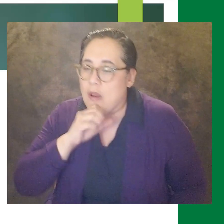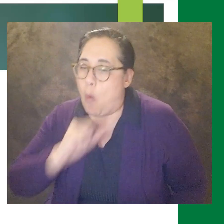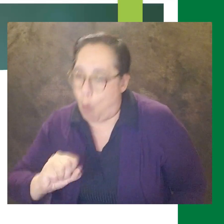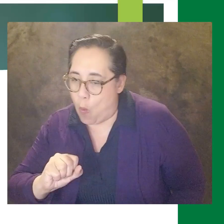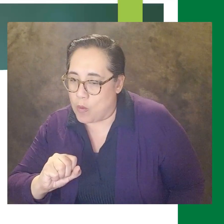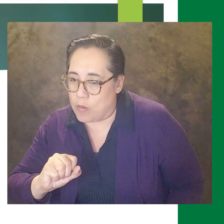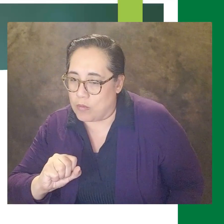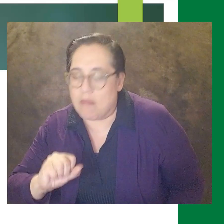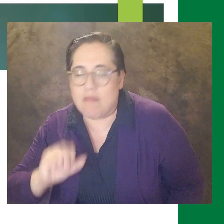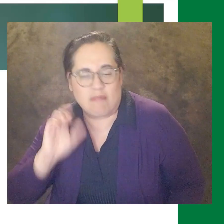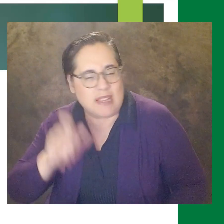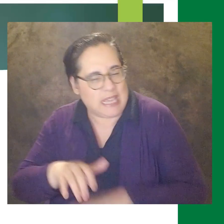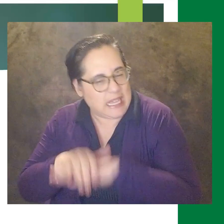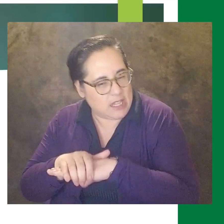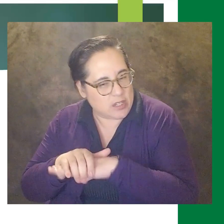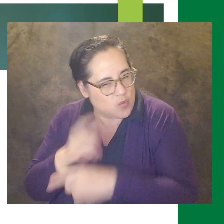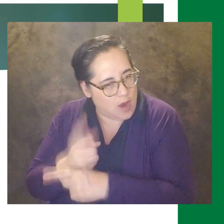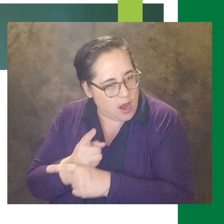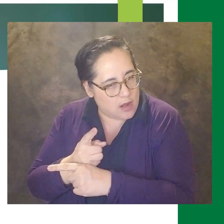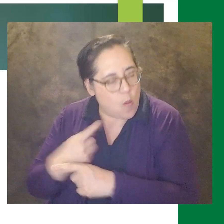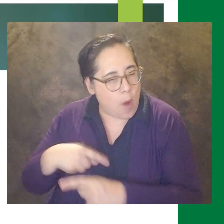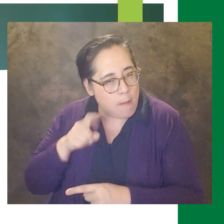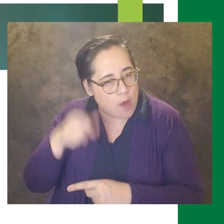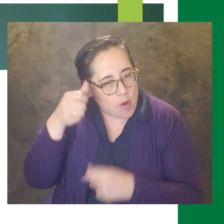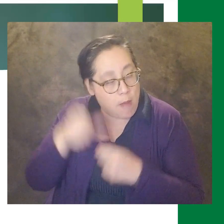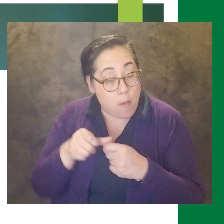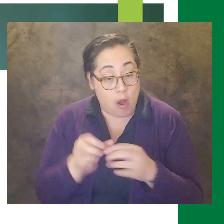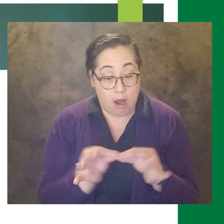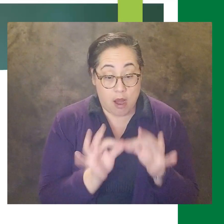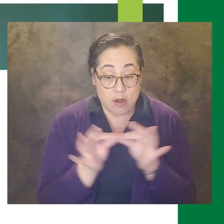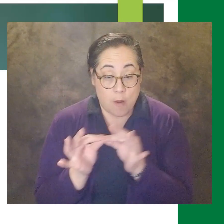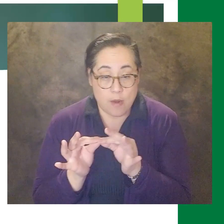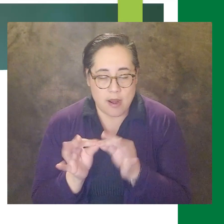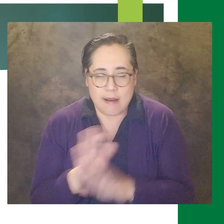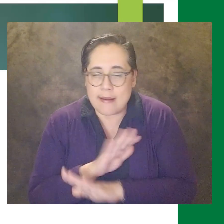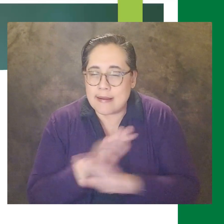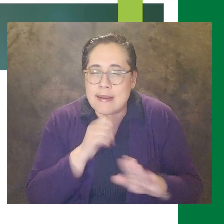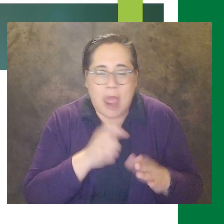We have to remember that interpreting is not a word for ... word transaction.